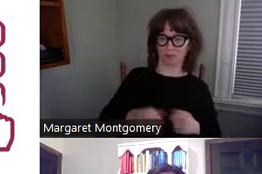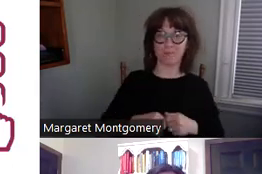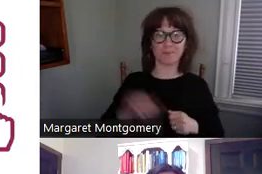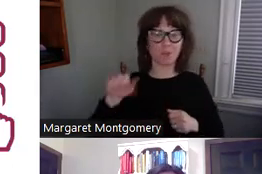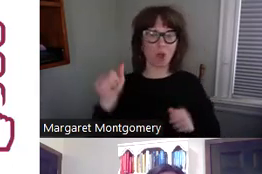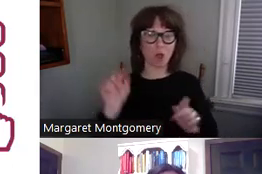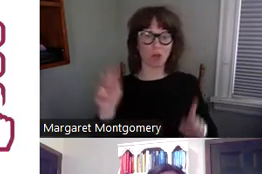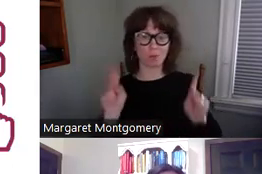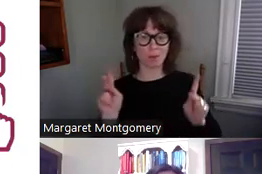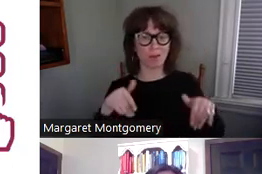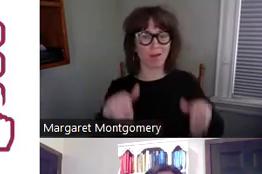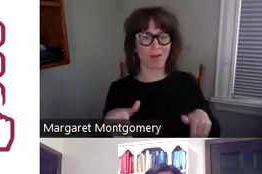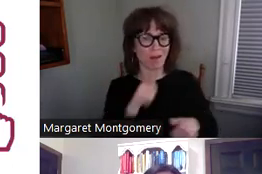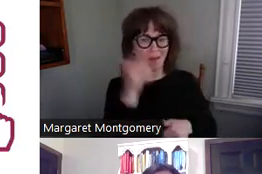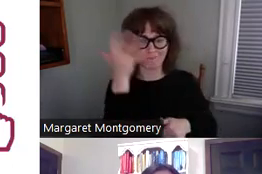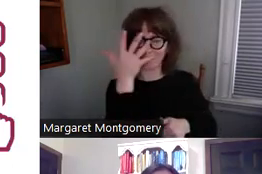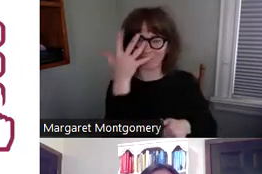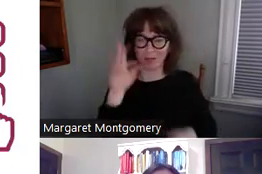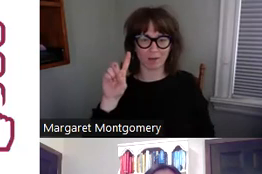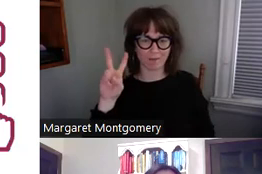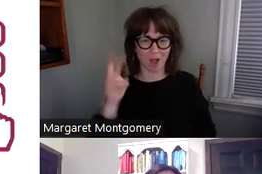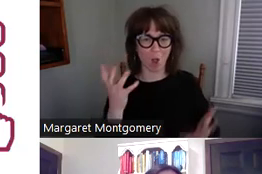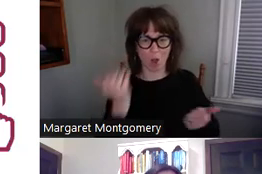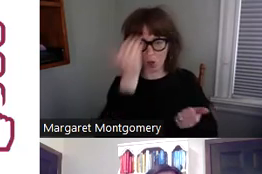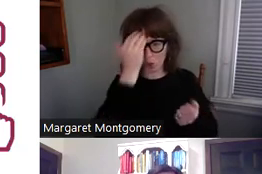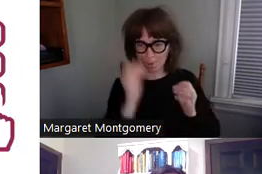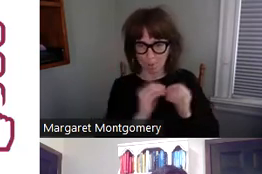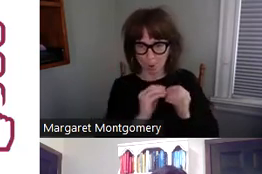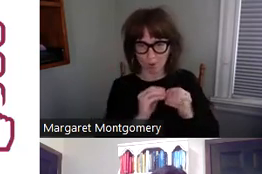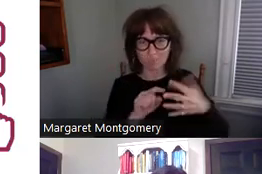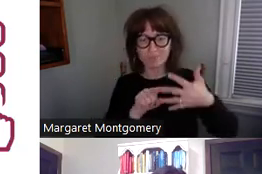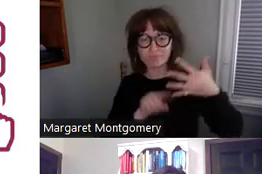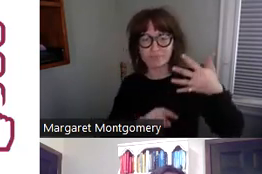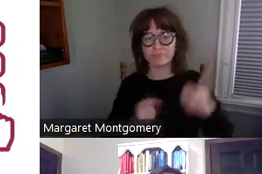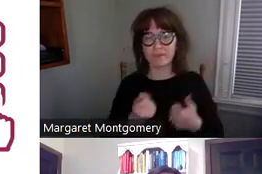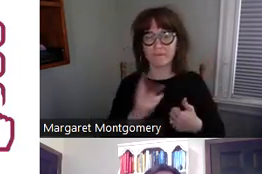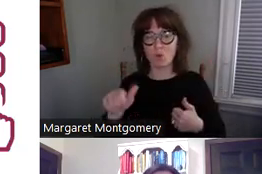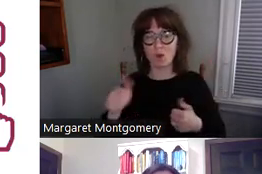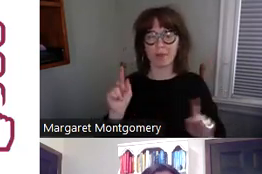with domestic violence. 12:06:59 So they want to understand it better. and then we have a couple of others in the other categories. like a friend.